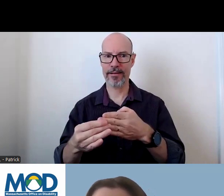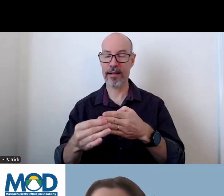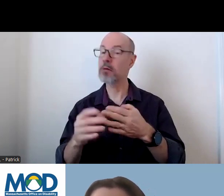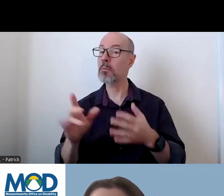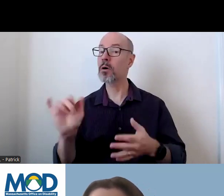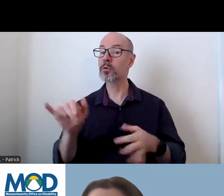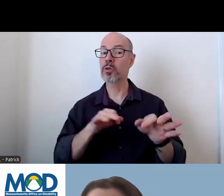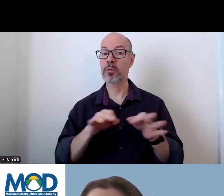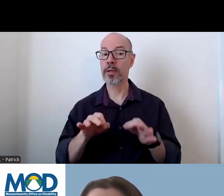special section on effective